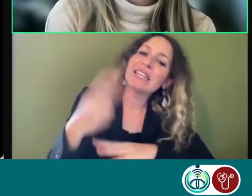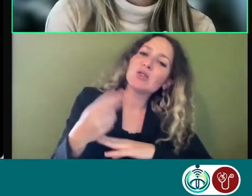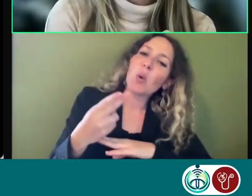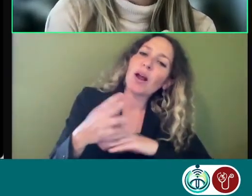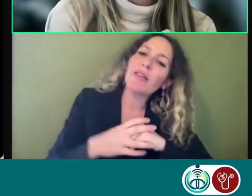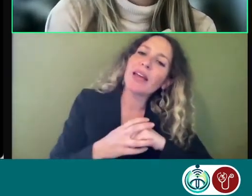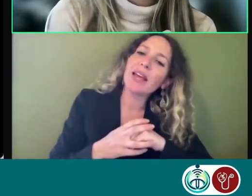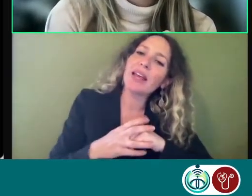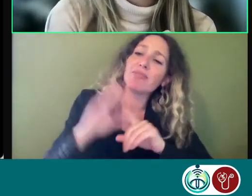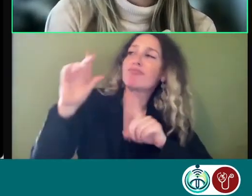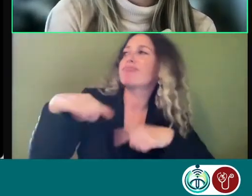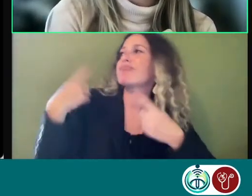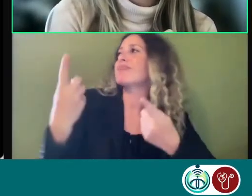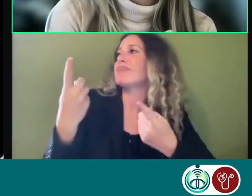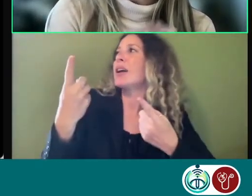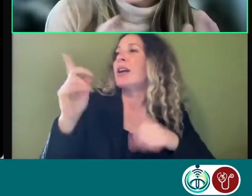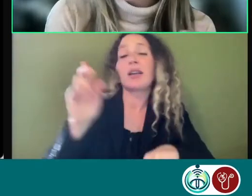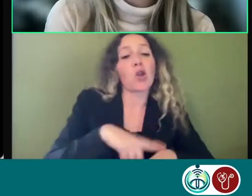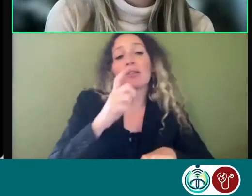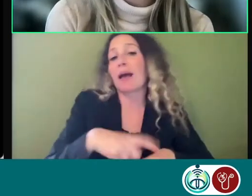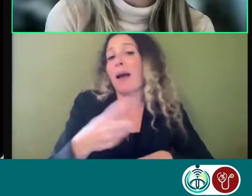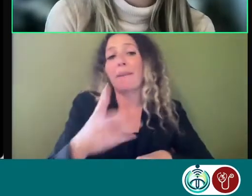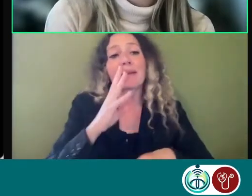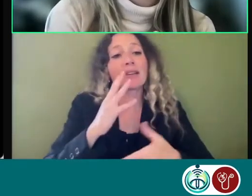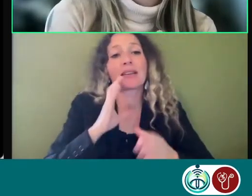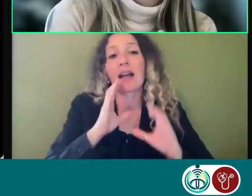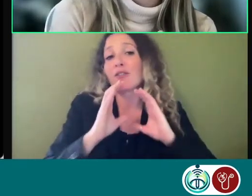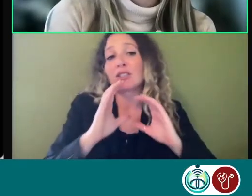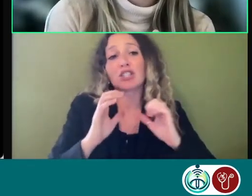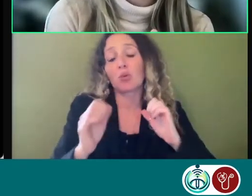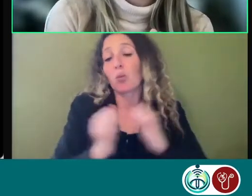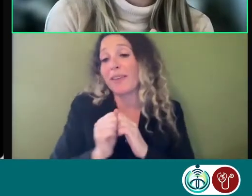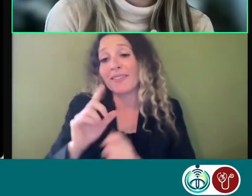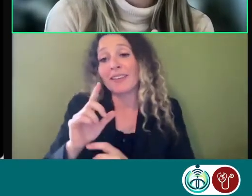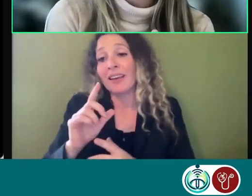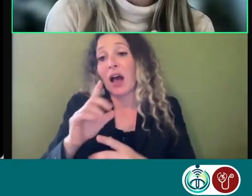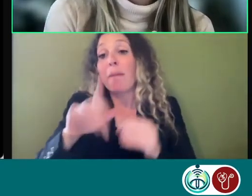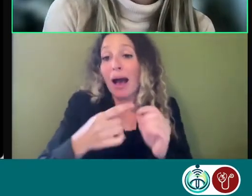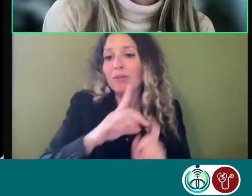conversations about disability has been done without disabled voices that are included.